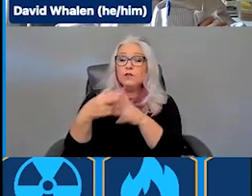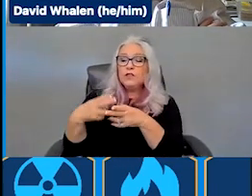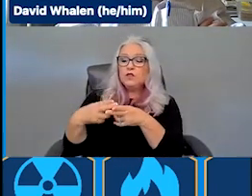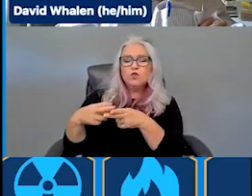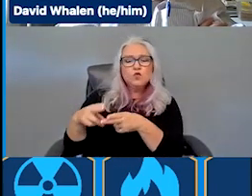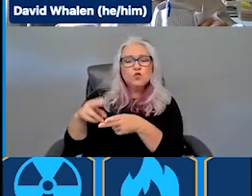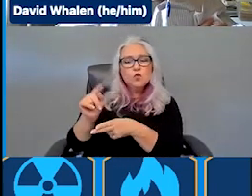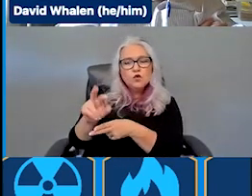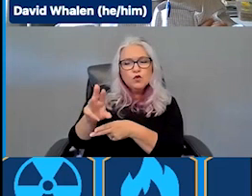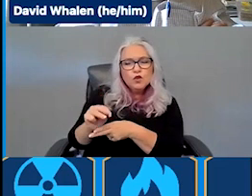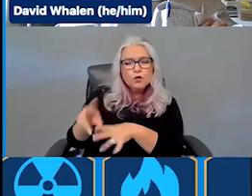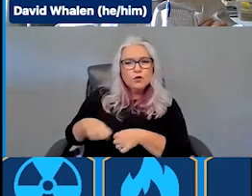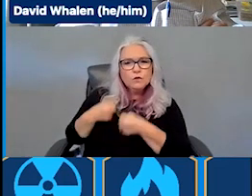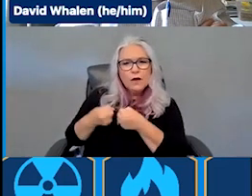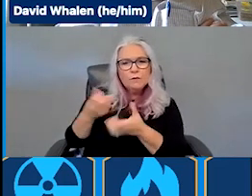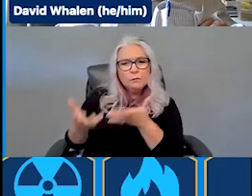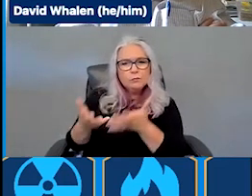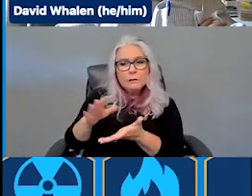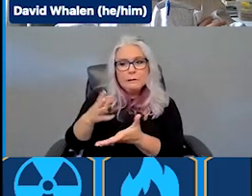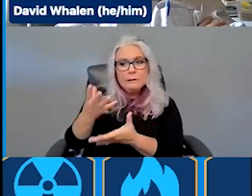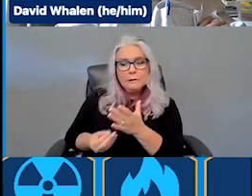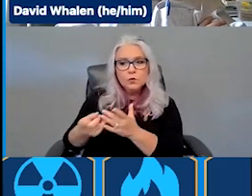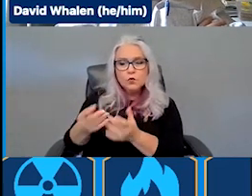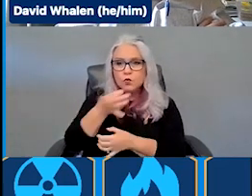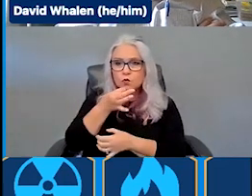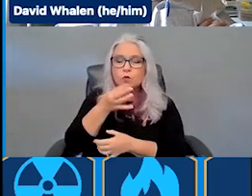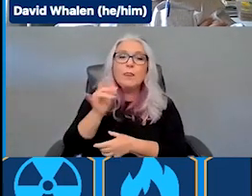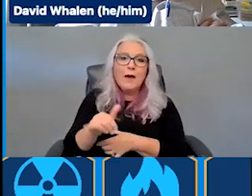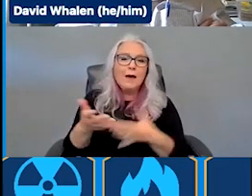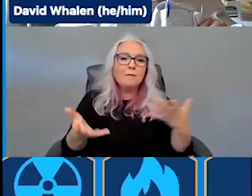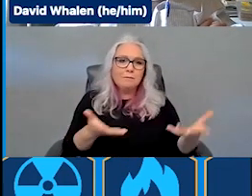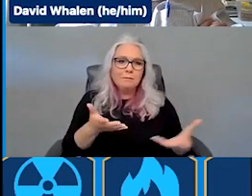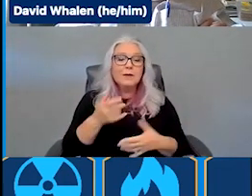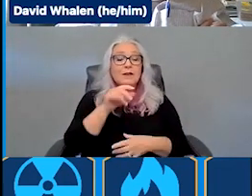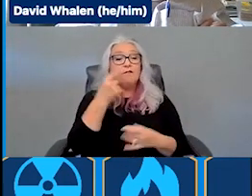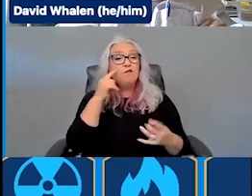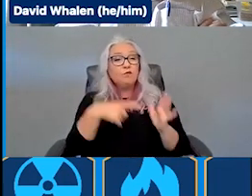potentially something that should be a cutoff. Right. So patients who are not expected to